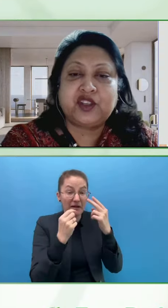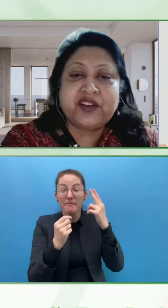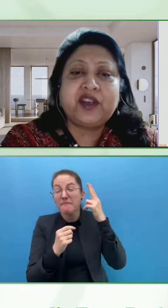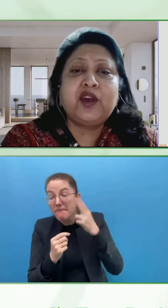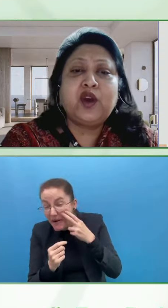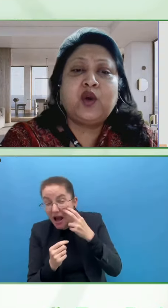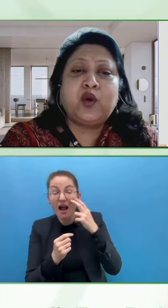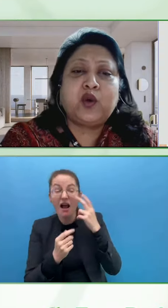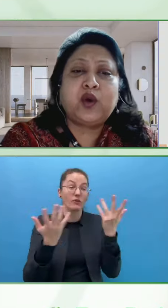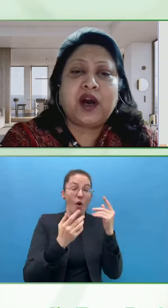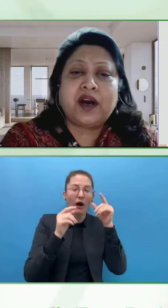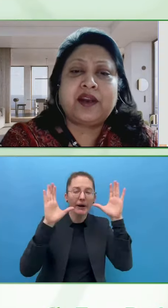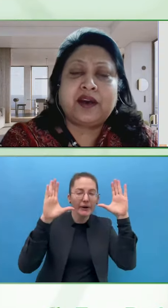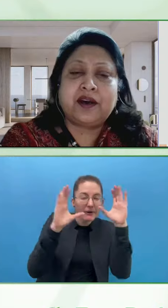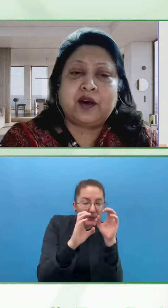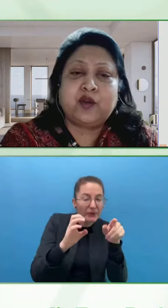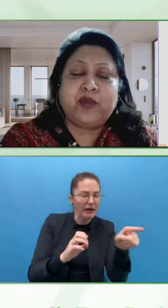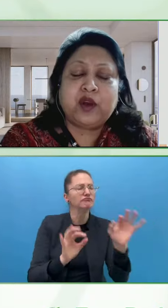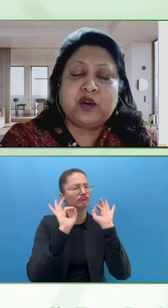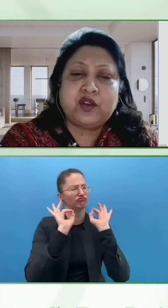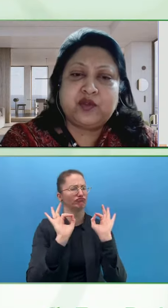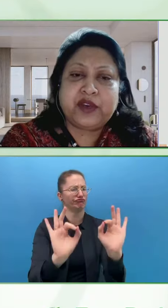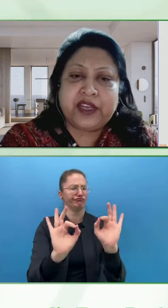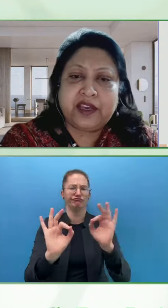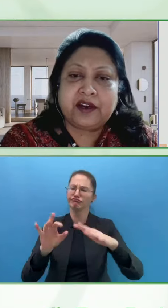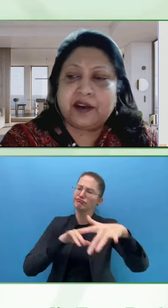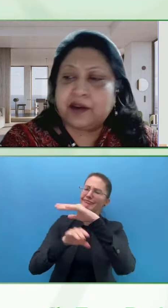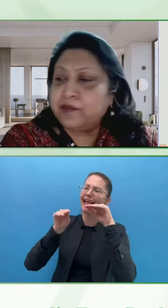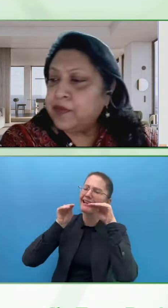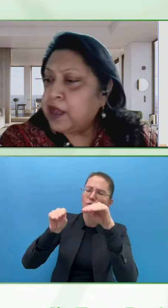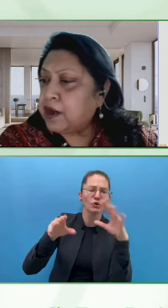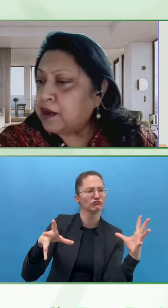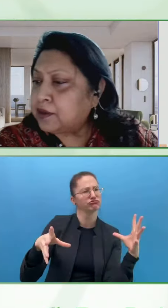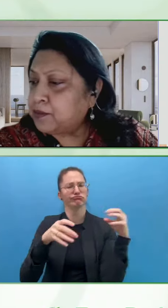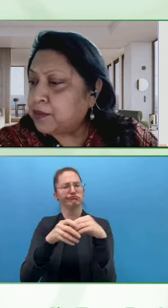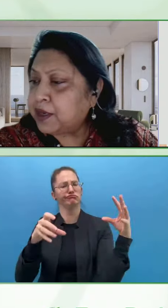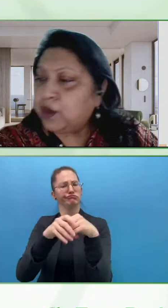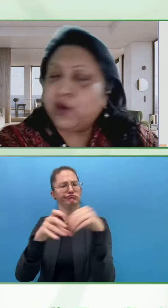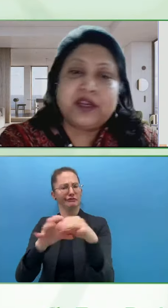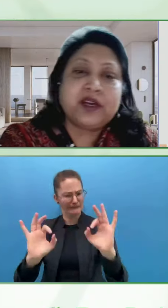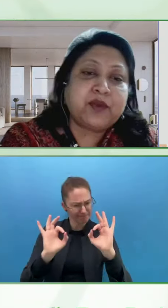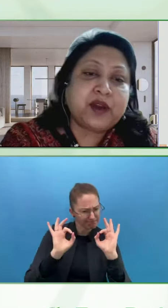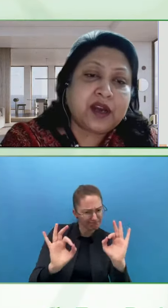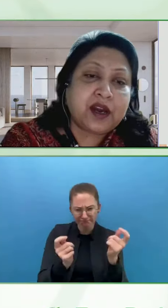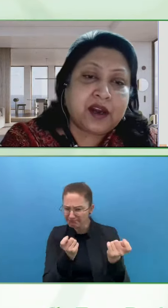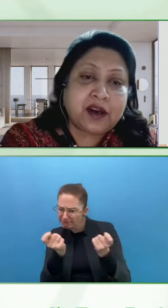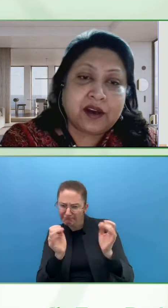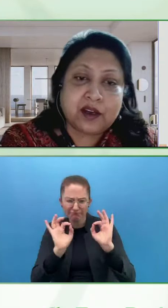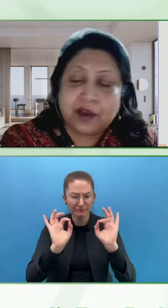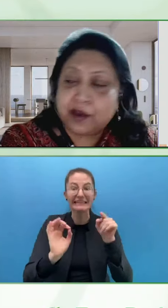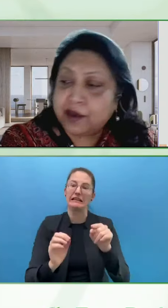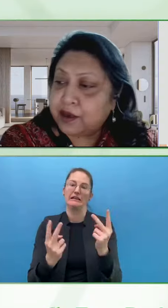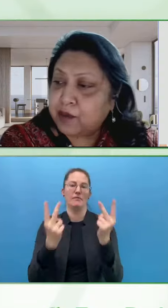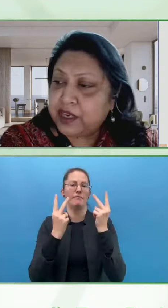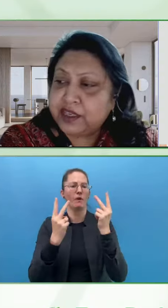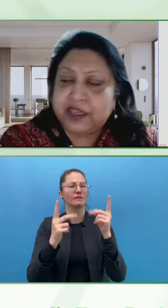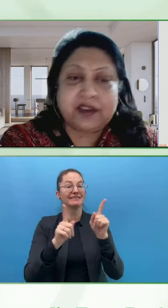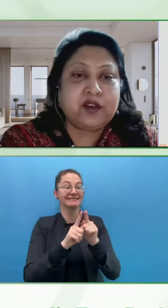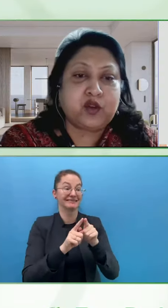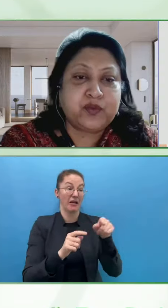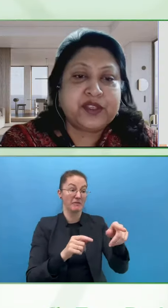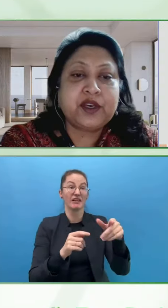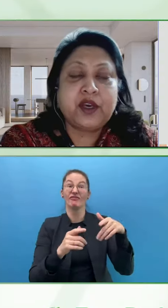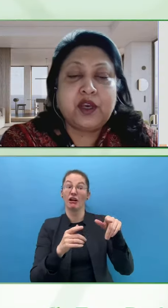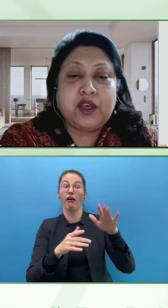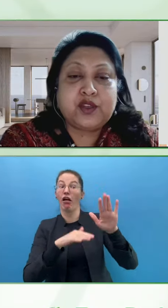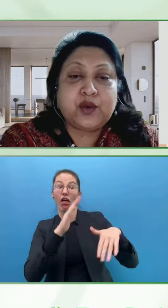children who are belonging to very low income communities and groups.